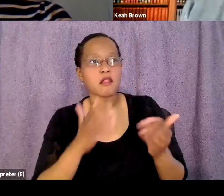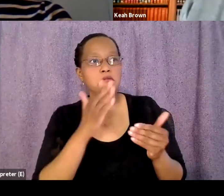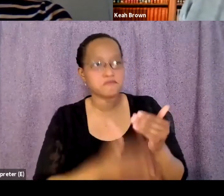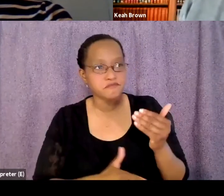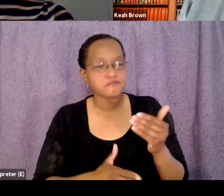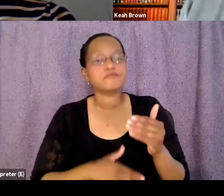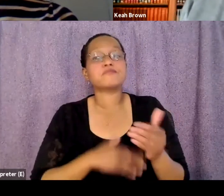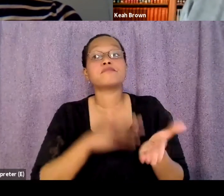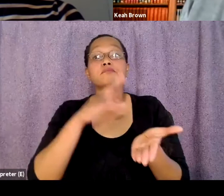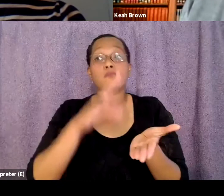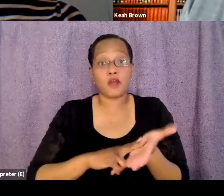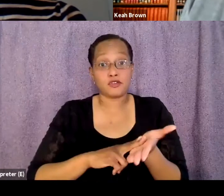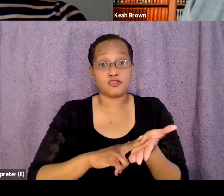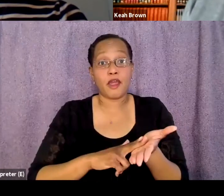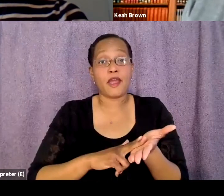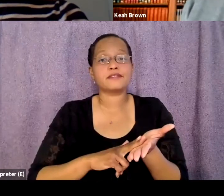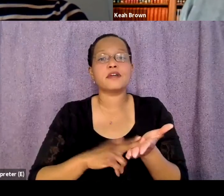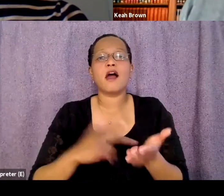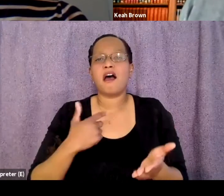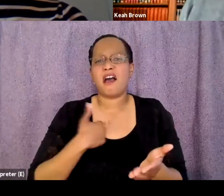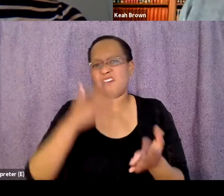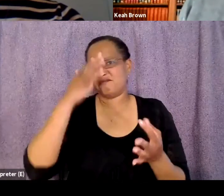I decided which publishing house, I wanted to work with.